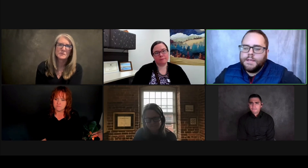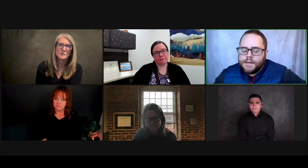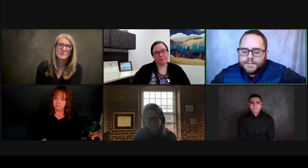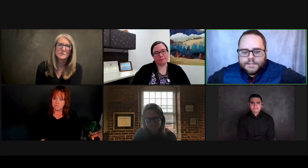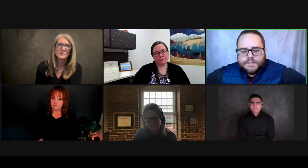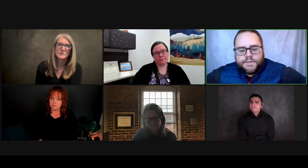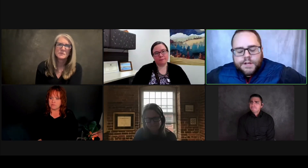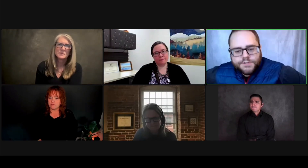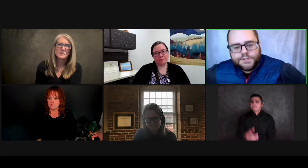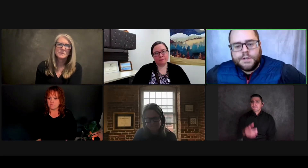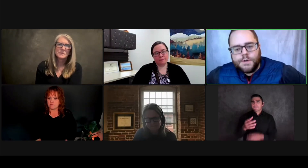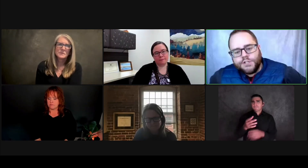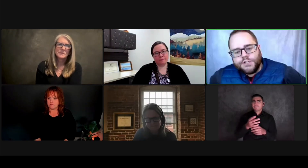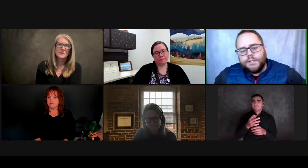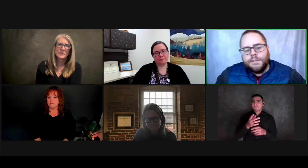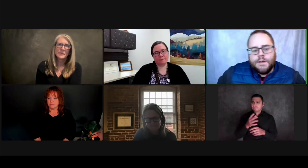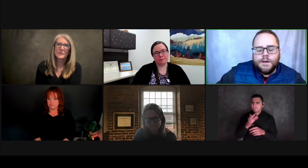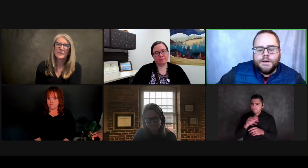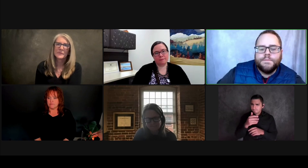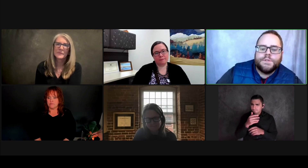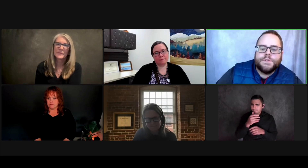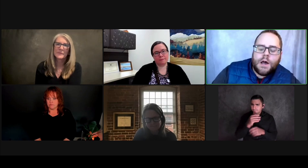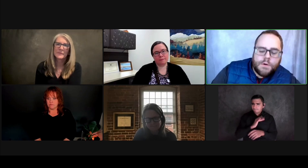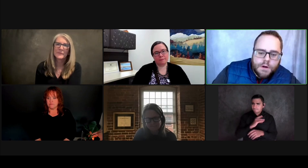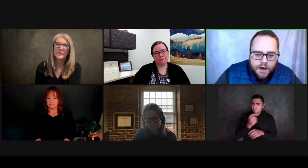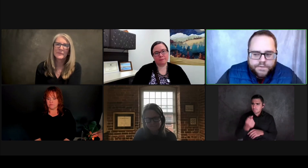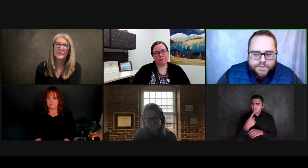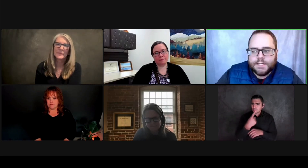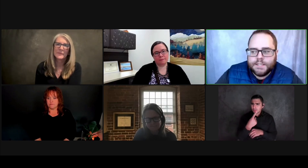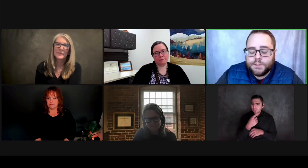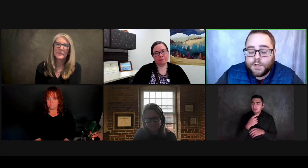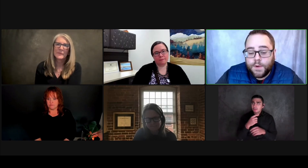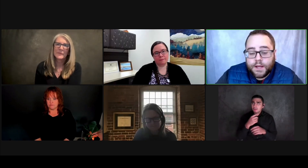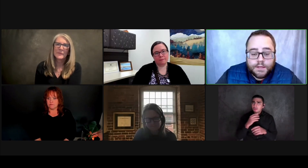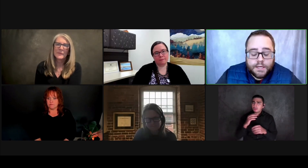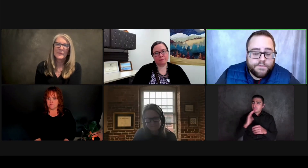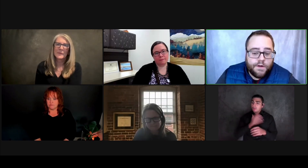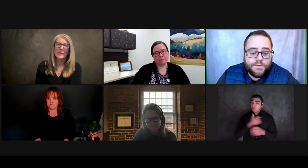Yeah, this is a very interesting question. So our office isn't directly involved